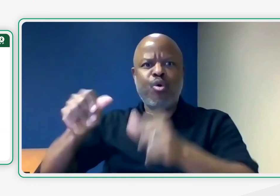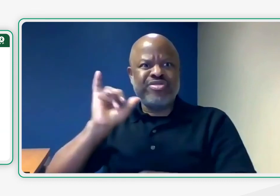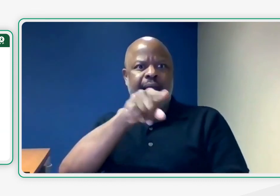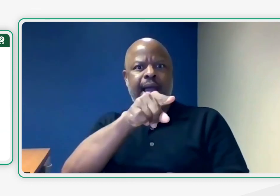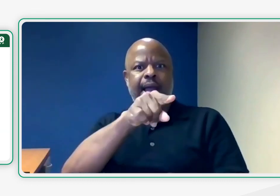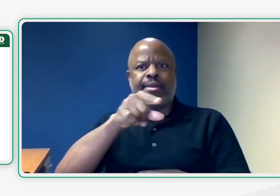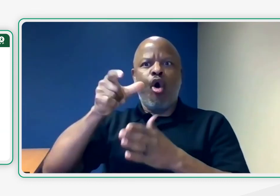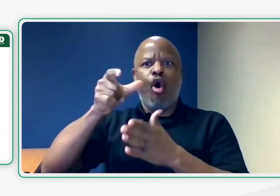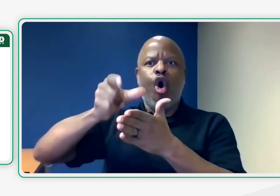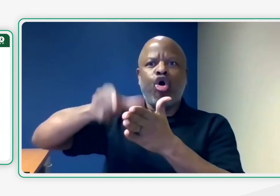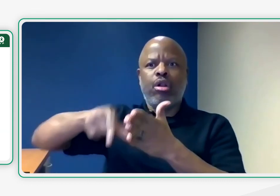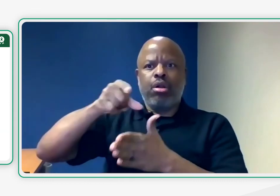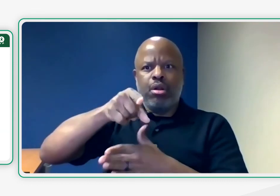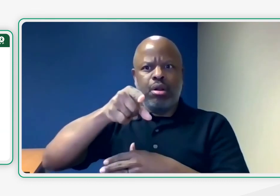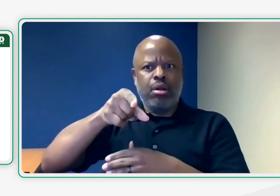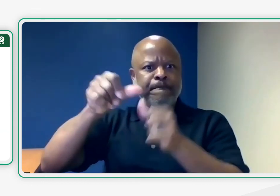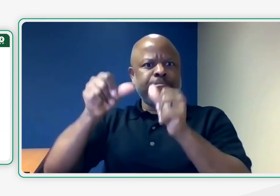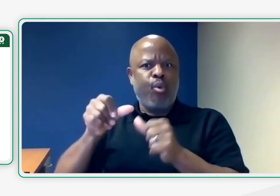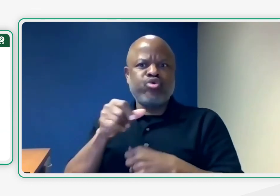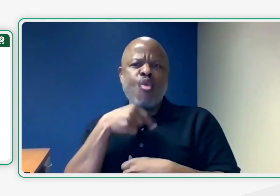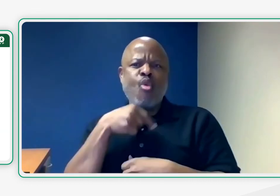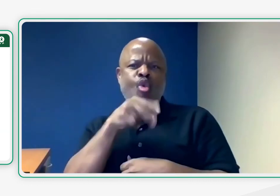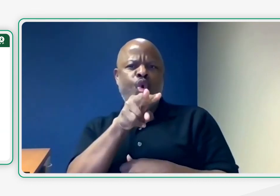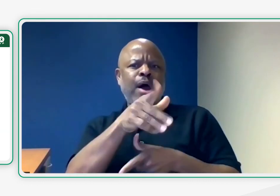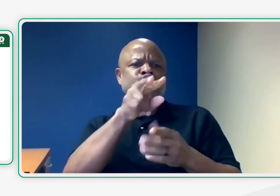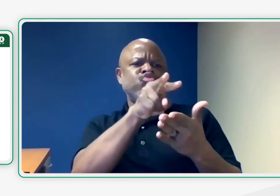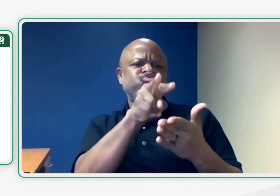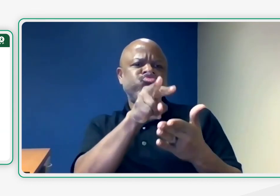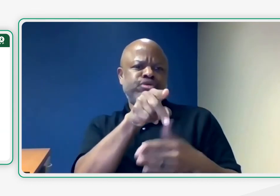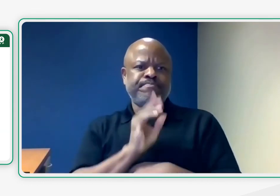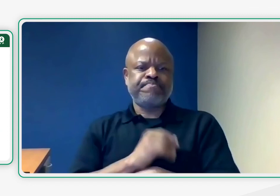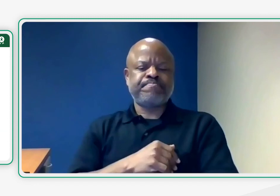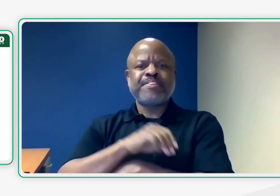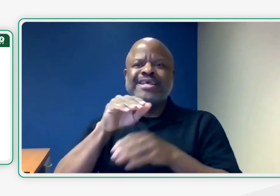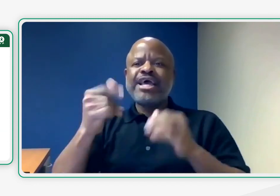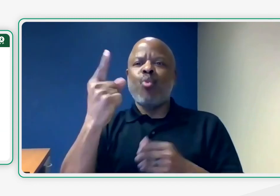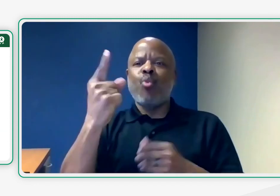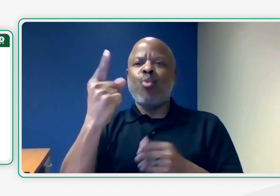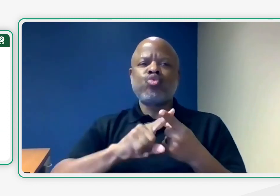stories and articles that we've read. And one person posted this article here.